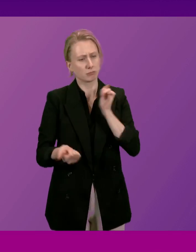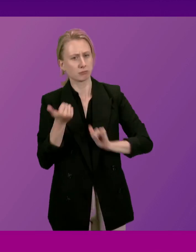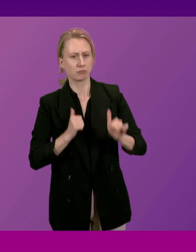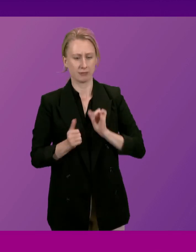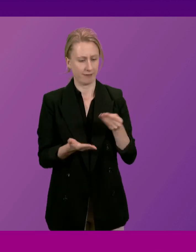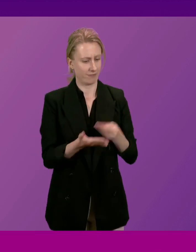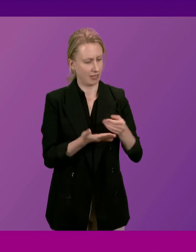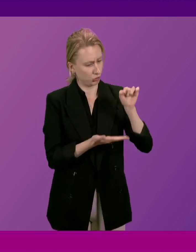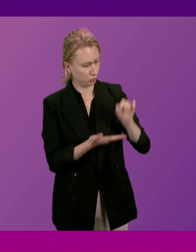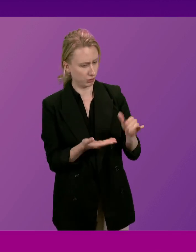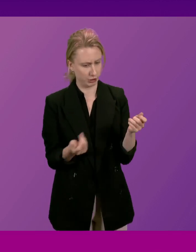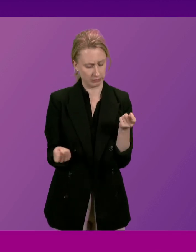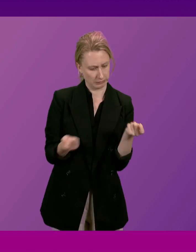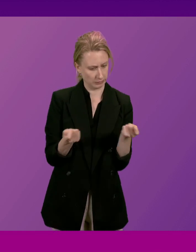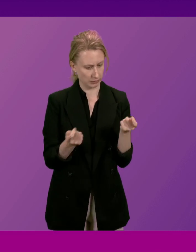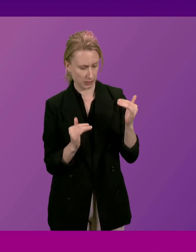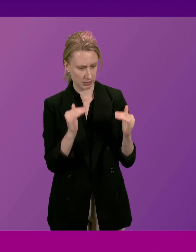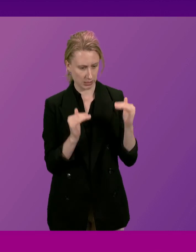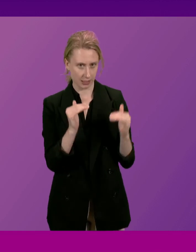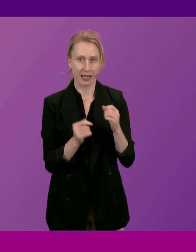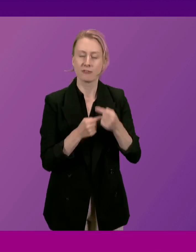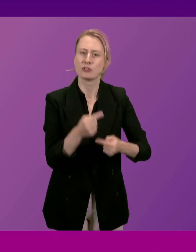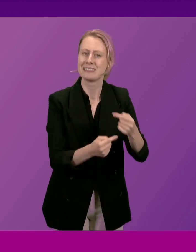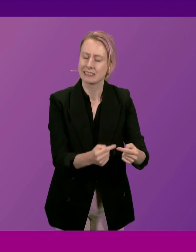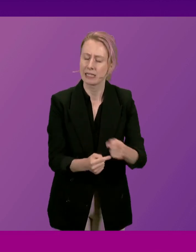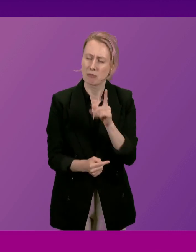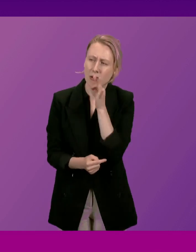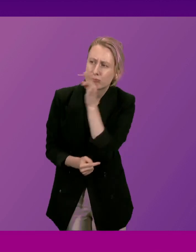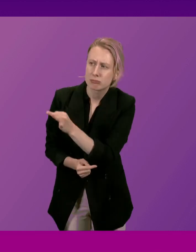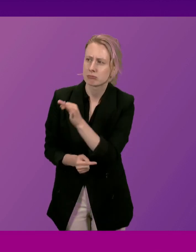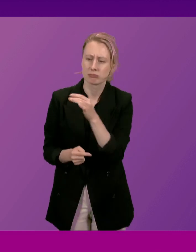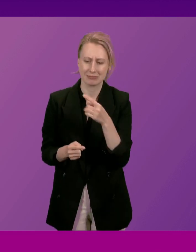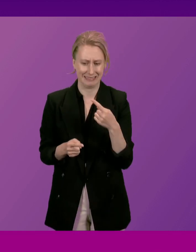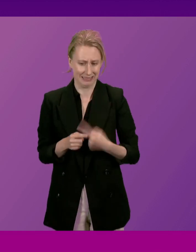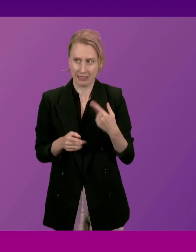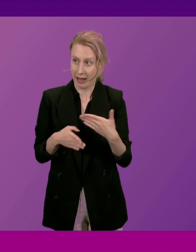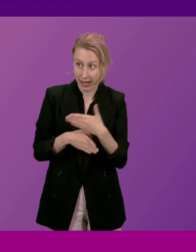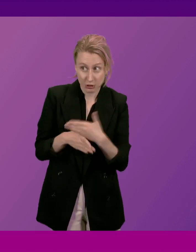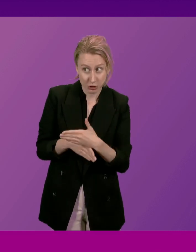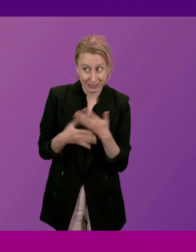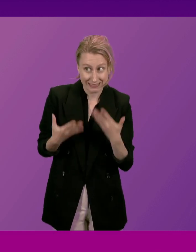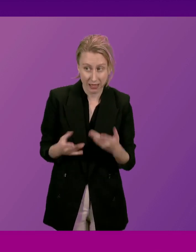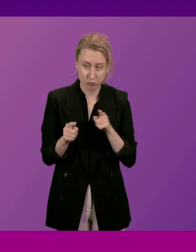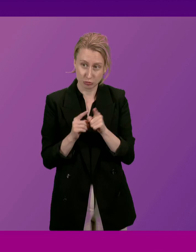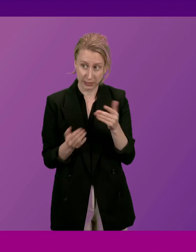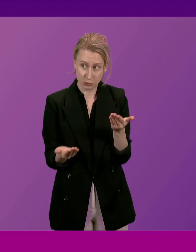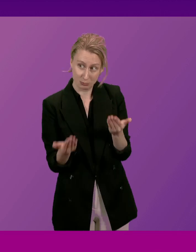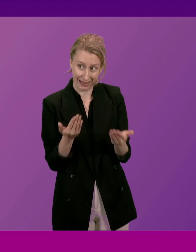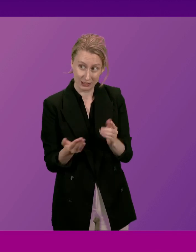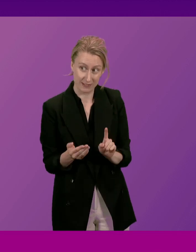budget every year, but what immediate actions will he take to balance Scotland’s first carbon budget?